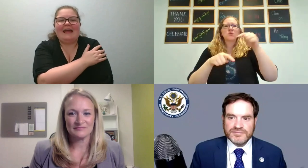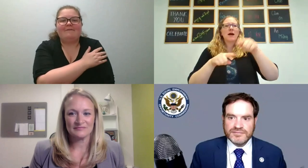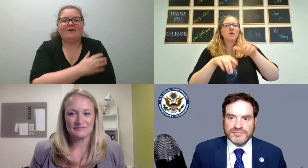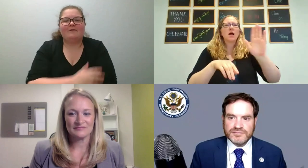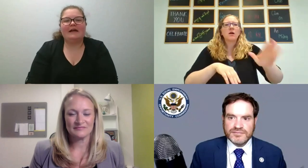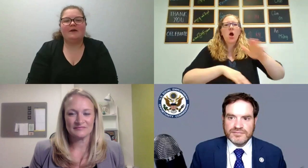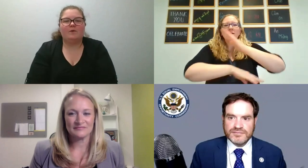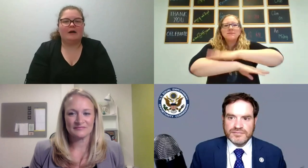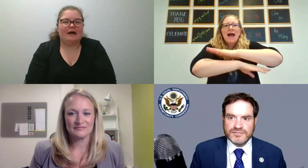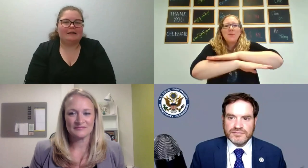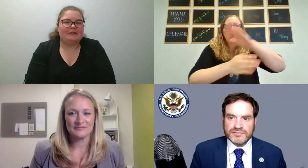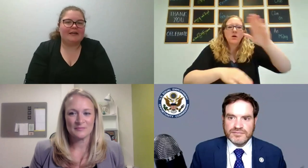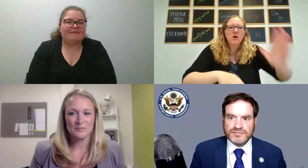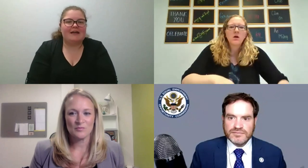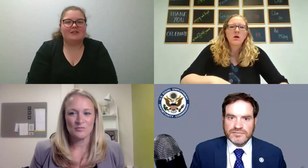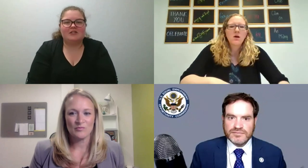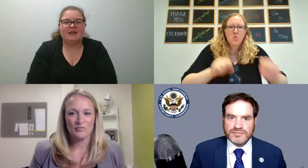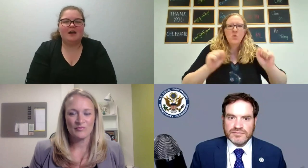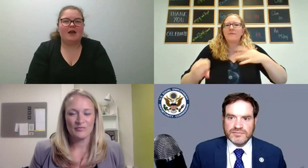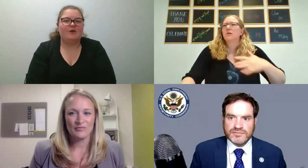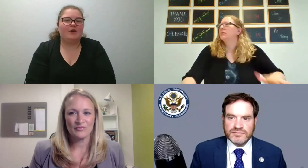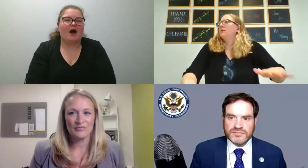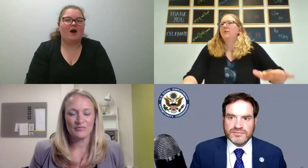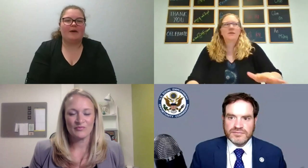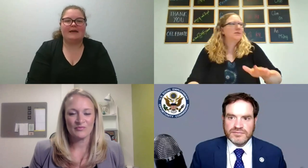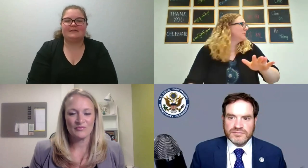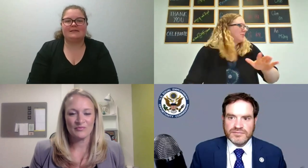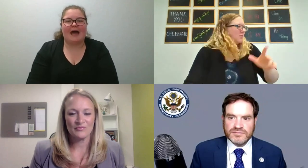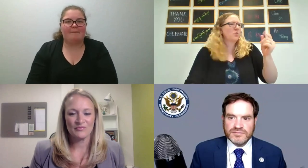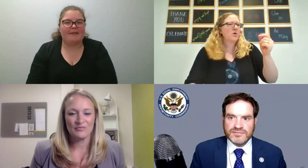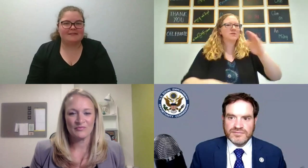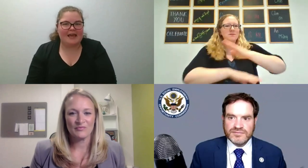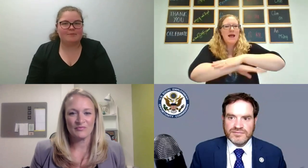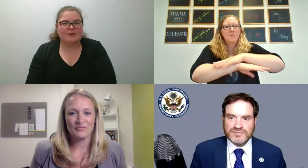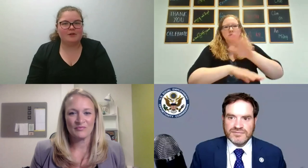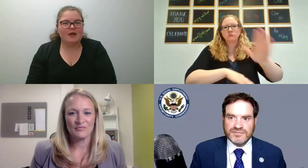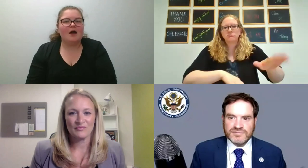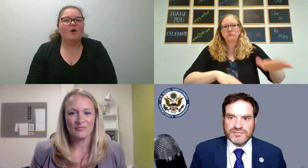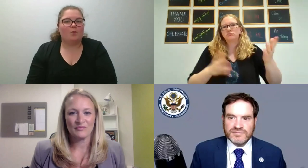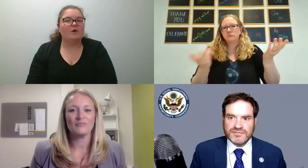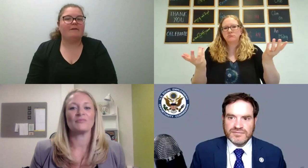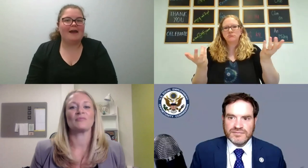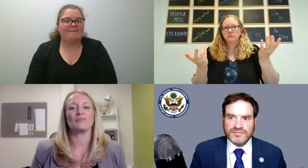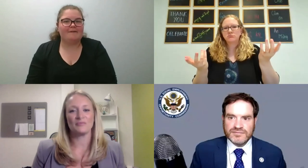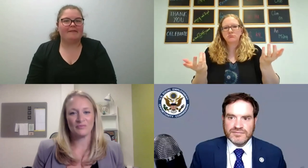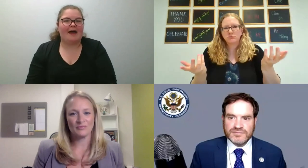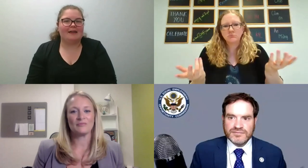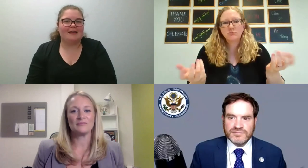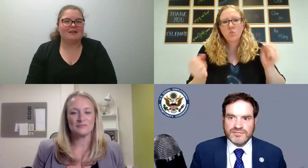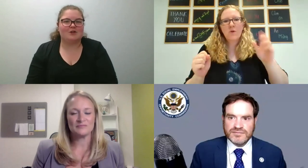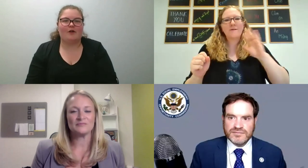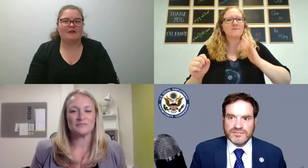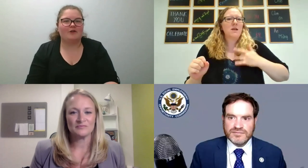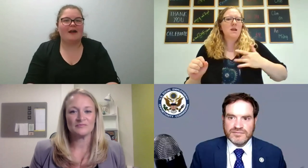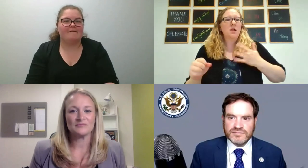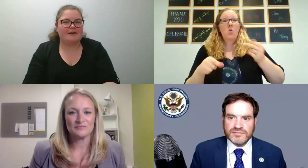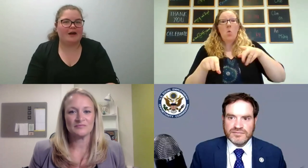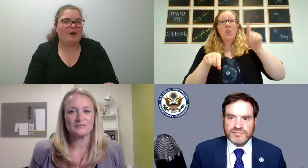and if you're very leery of touching, you could always tap on the table will kind of feel that, get that startled and try to figure out